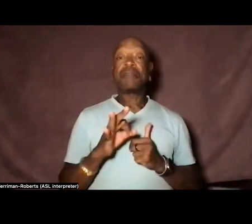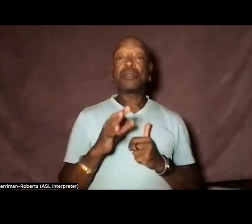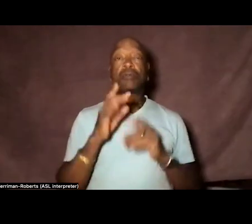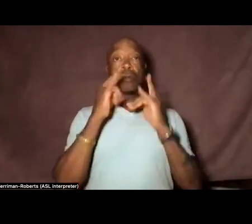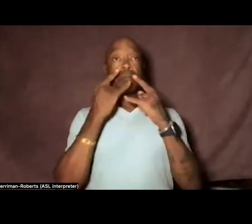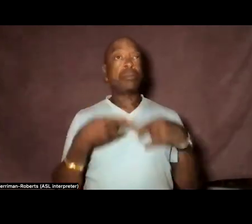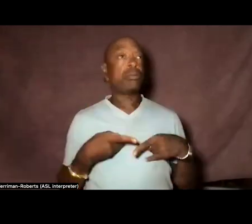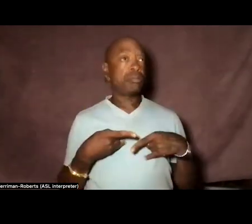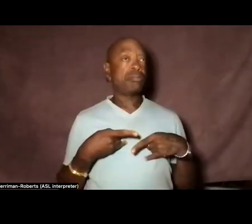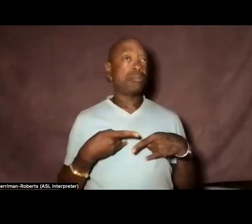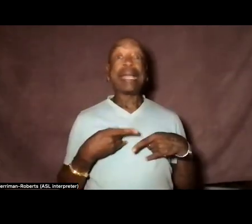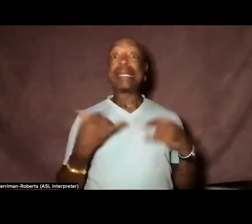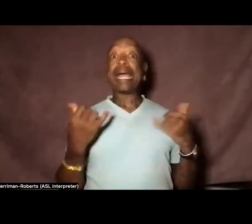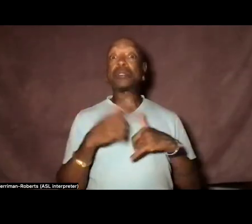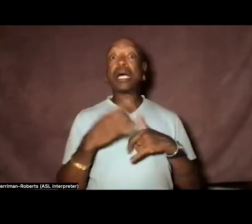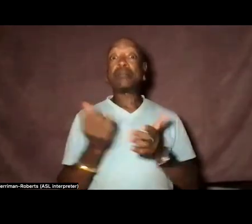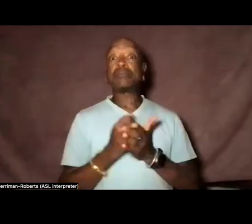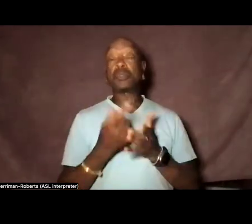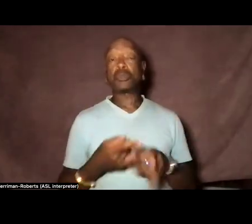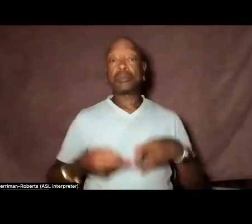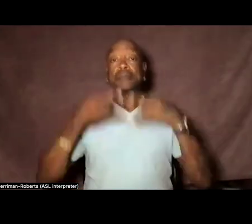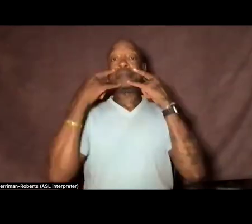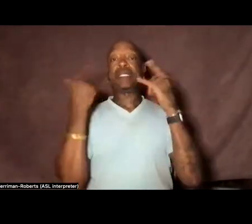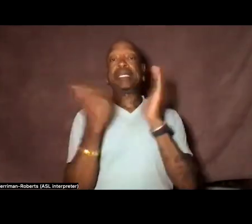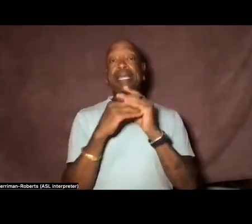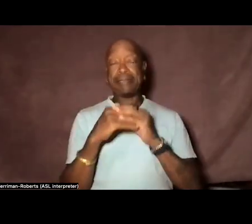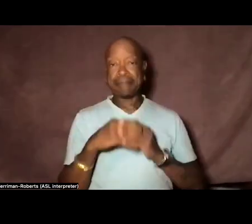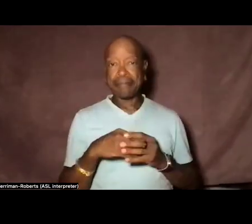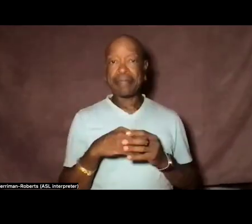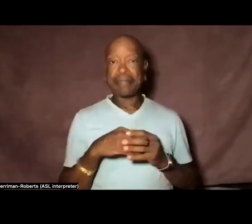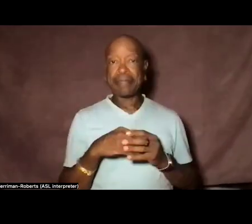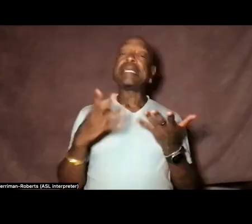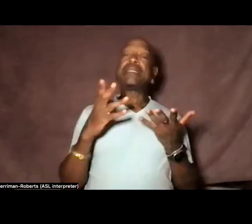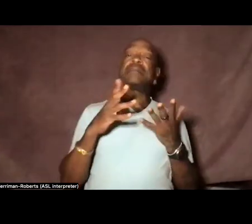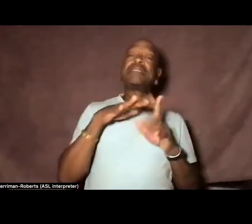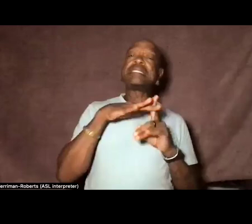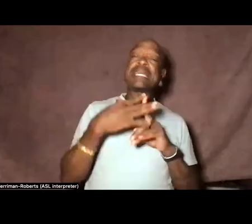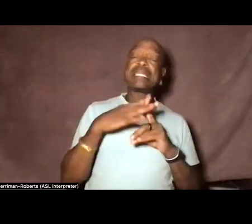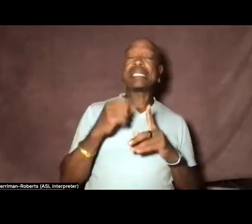is the time to jump back in masking and essential settings like Health Care grocery stores public